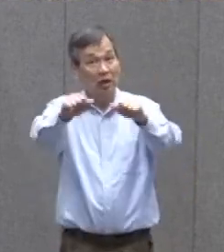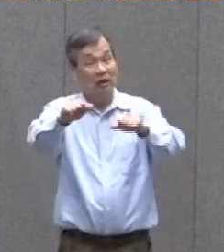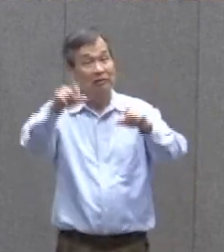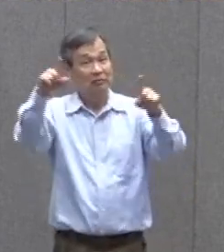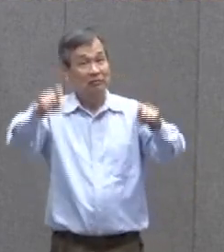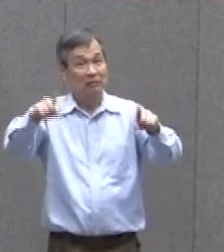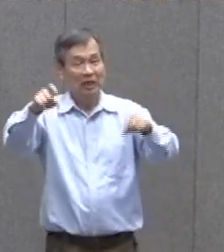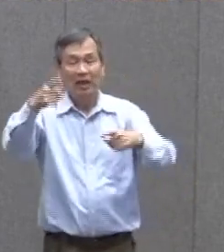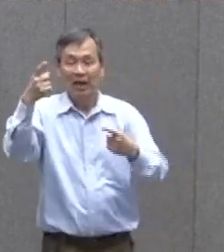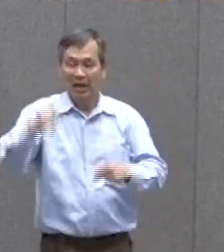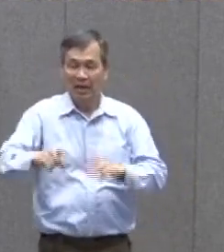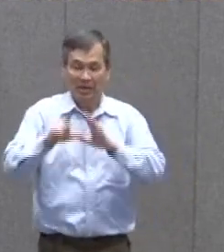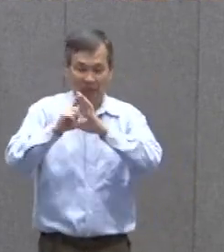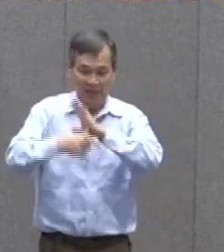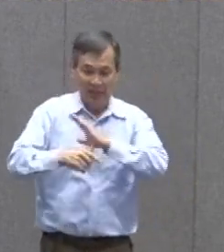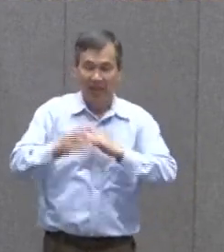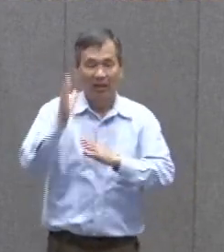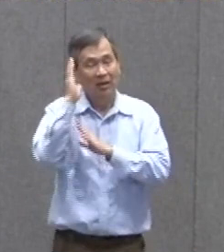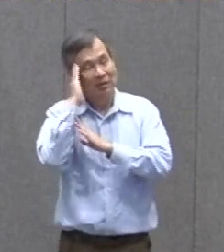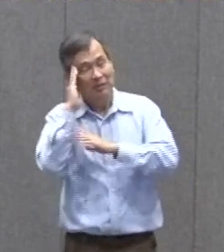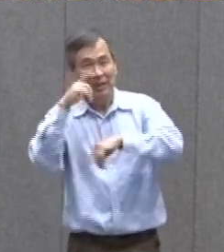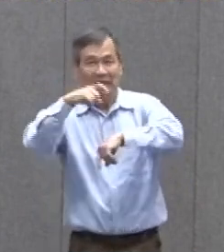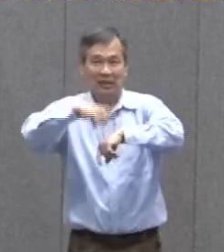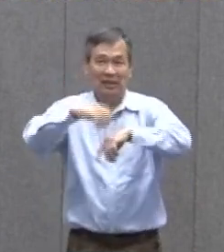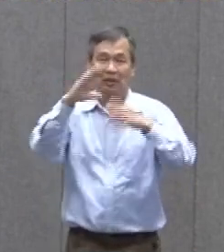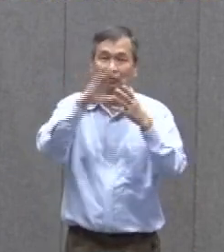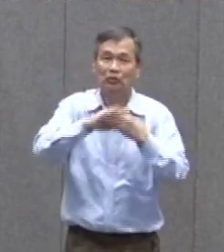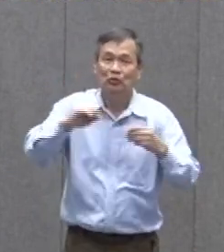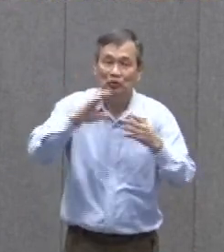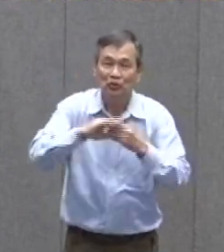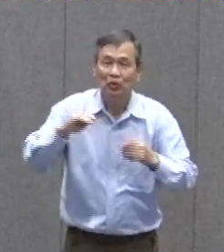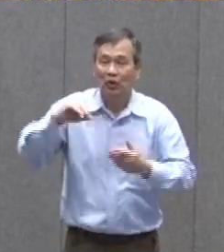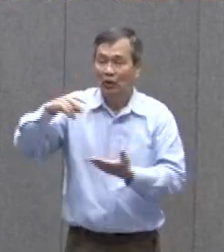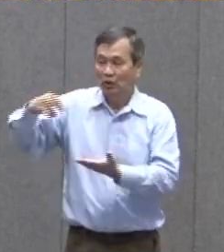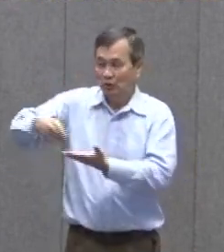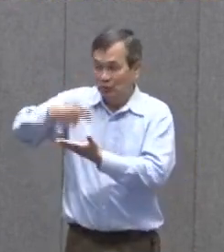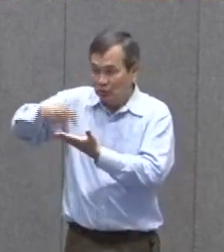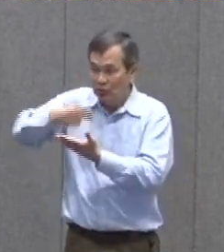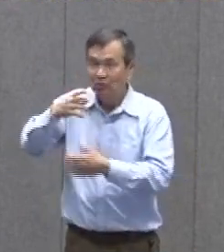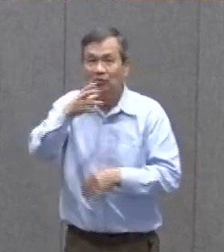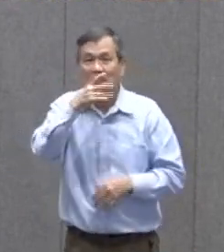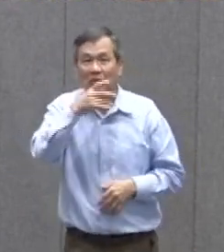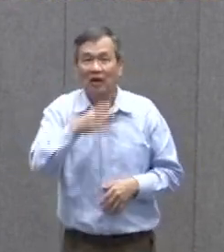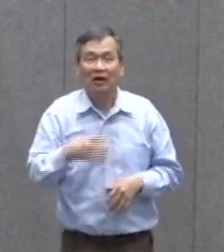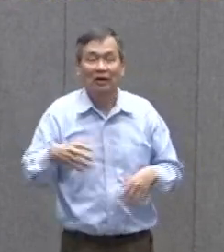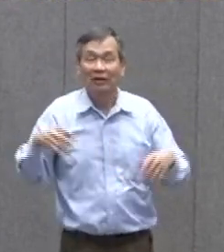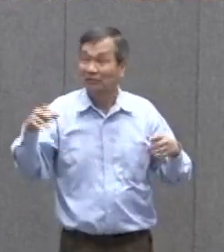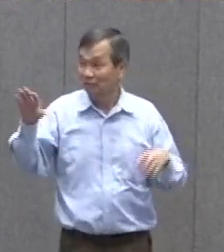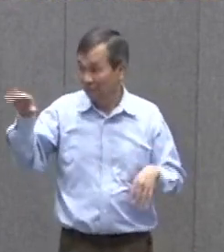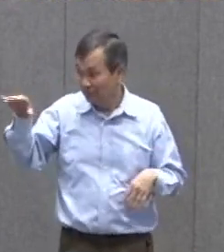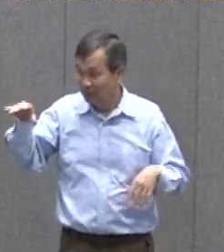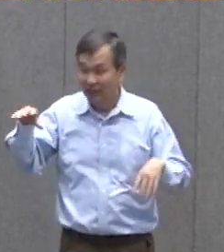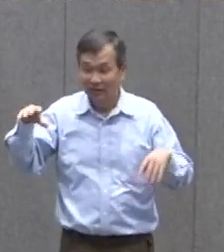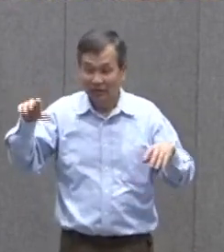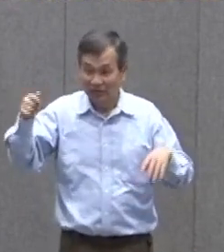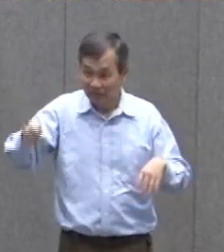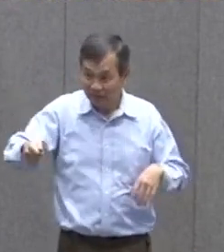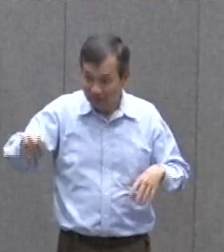That night after bedtime stories, Spoon's mom turned off the light, tucked him in and said,